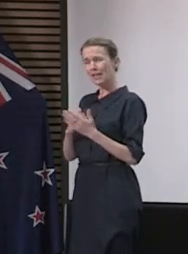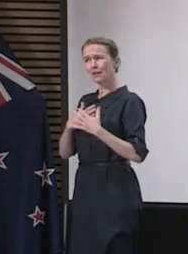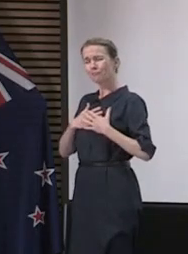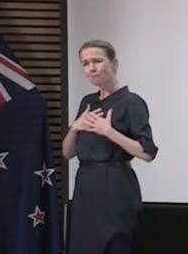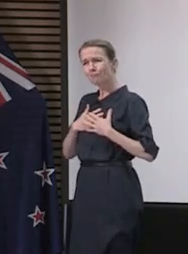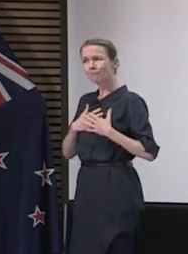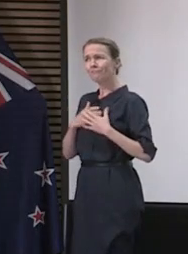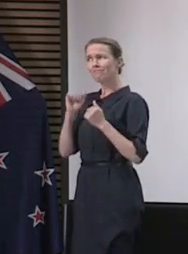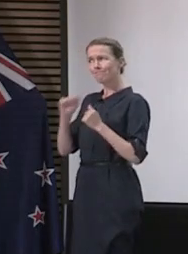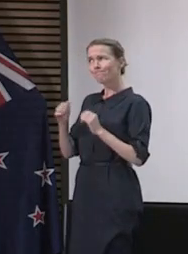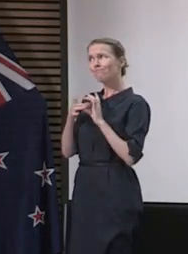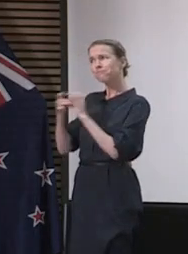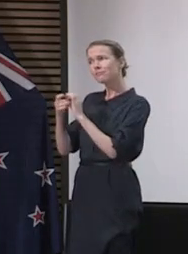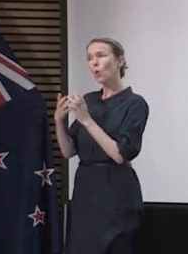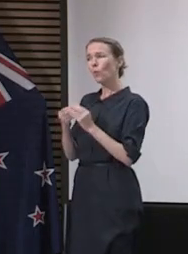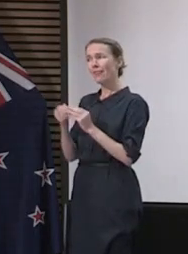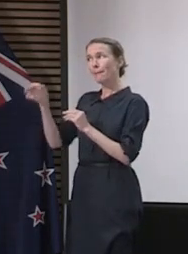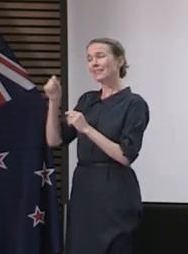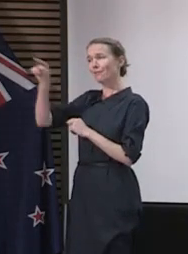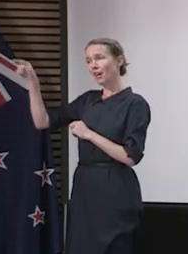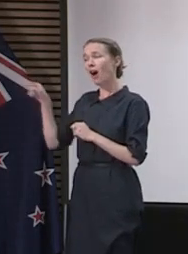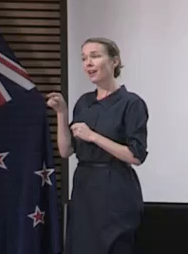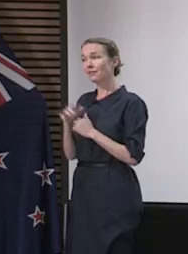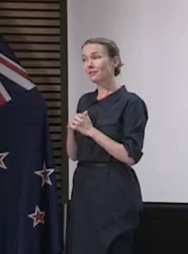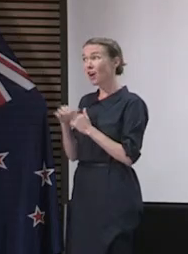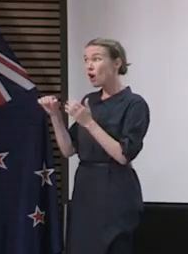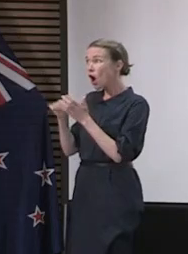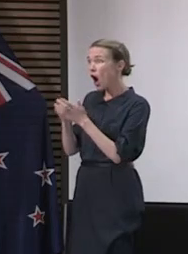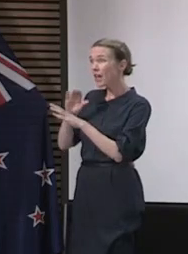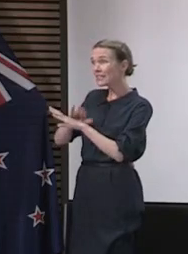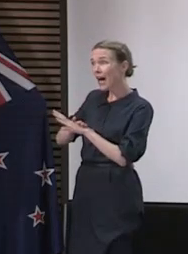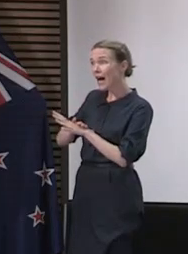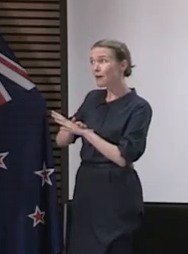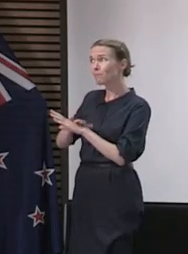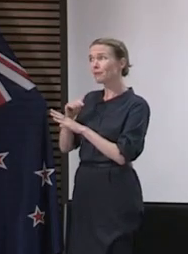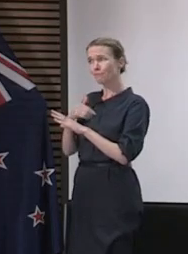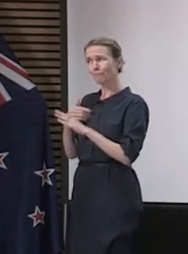mindful of our resolve - our responsibility to particularly